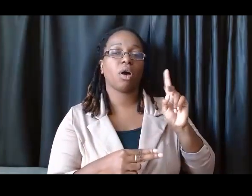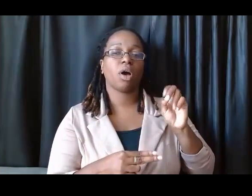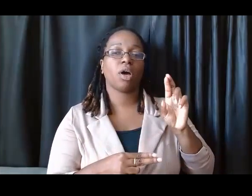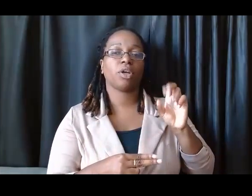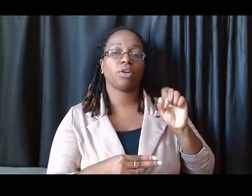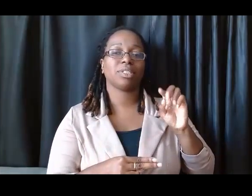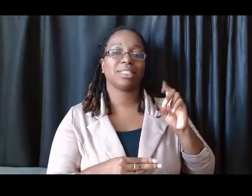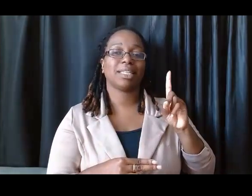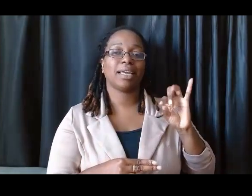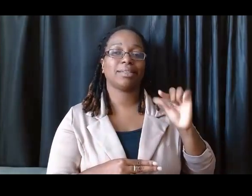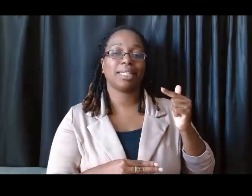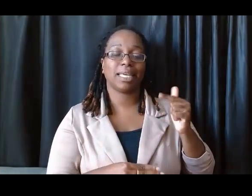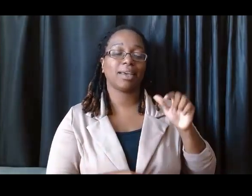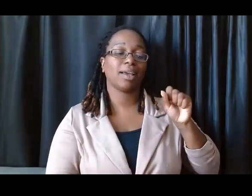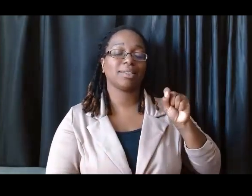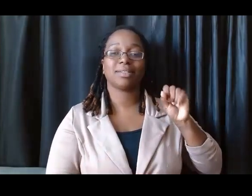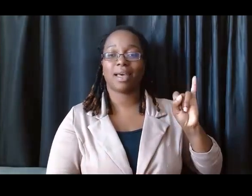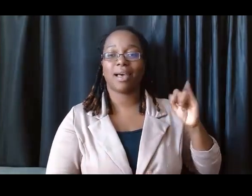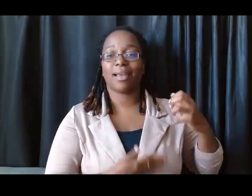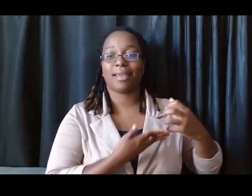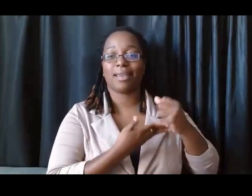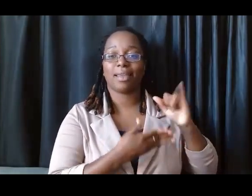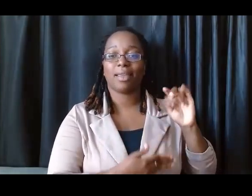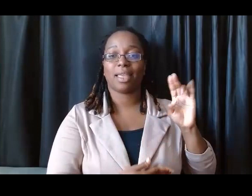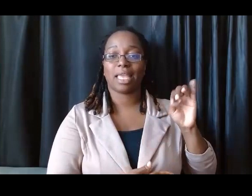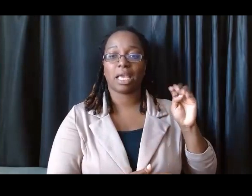And Ciara, when you get a minute, if you can put that website in the chatbox,